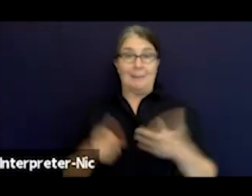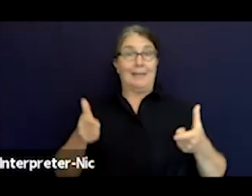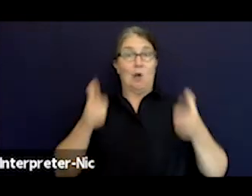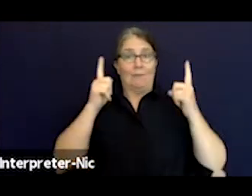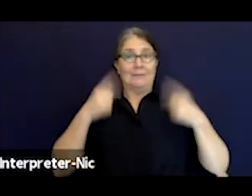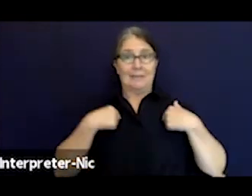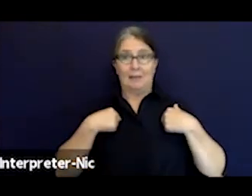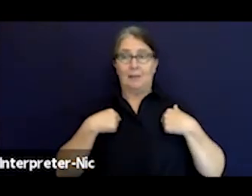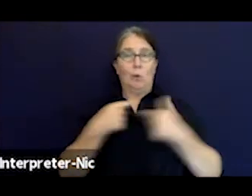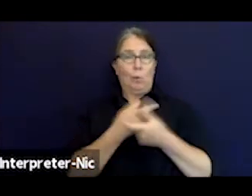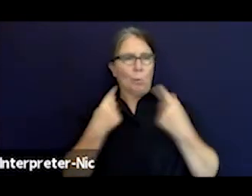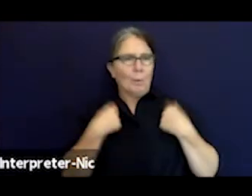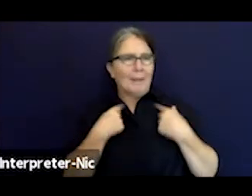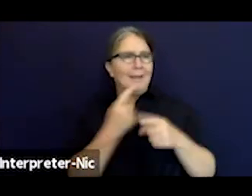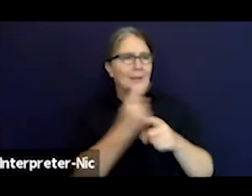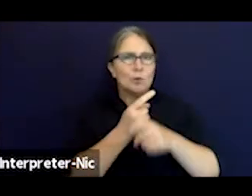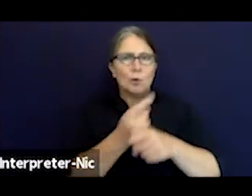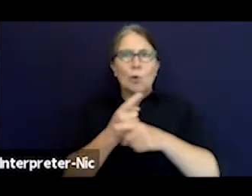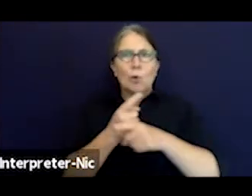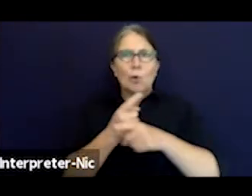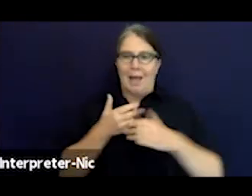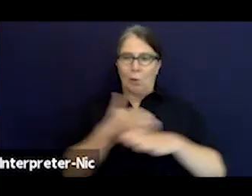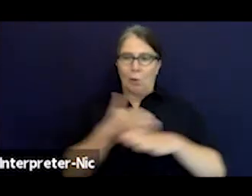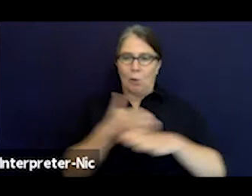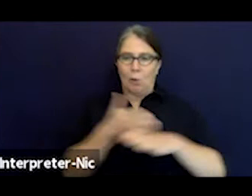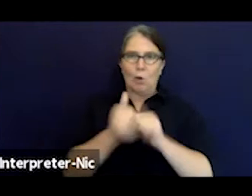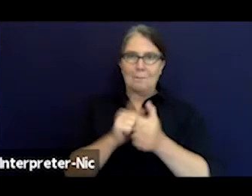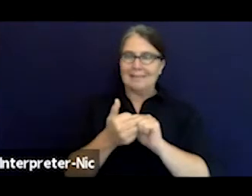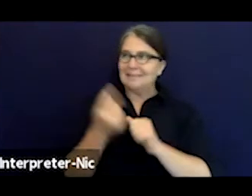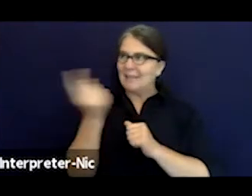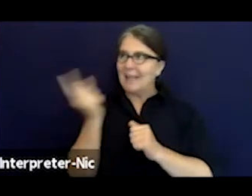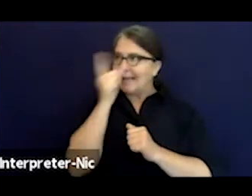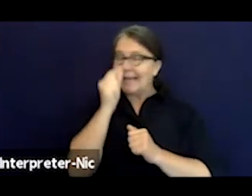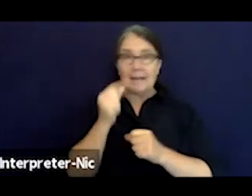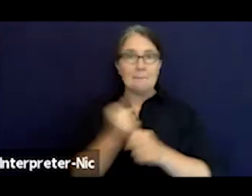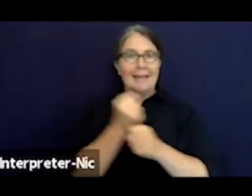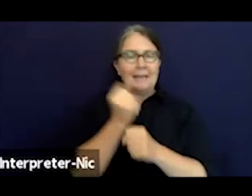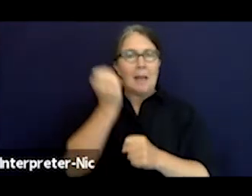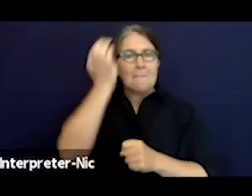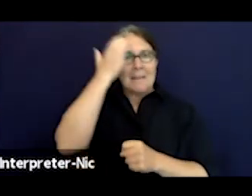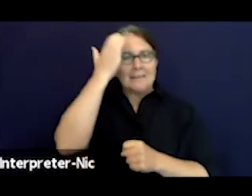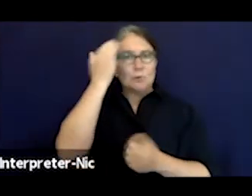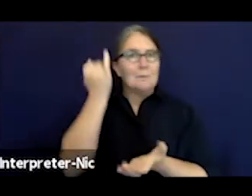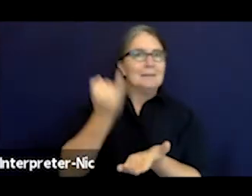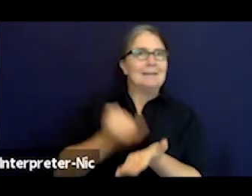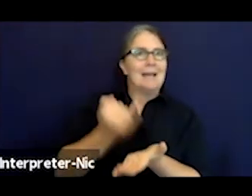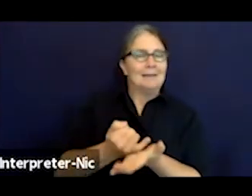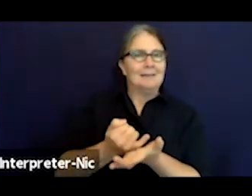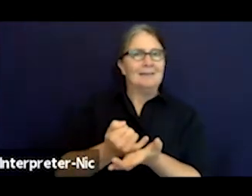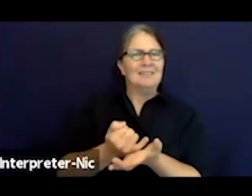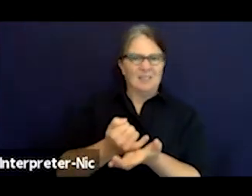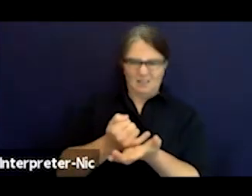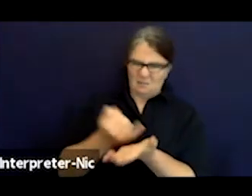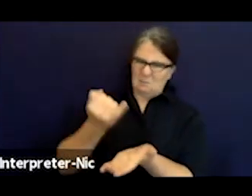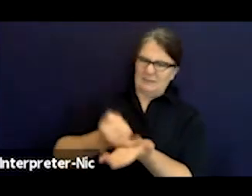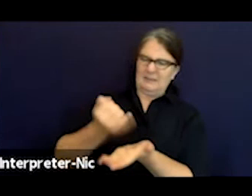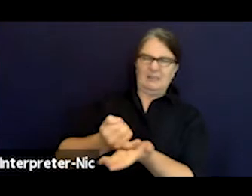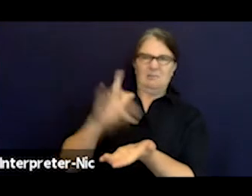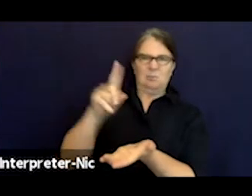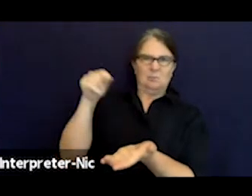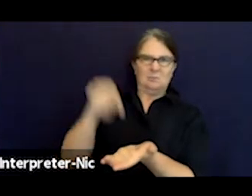they can make an essential mental mistake. And that mistake is that when we say,